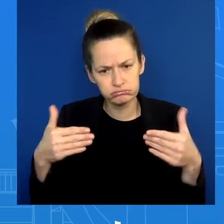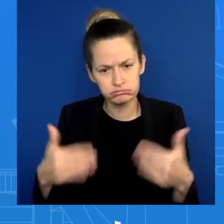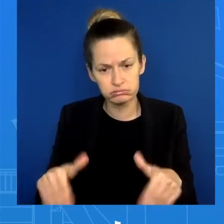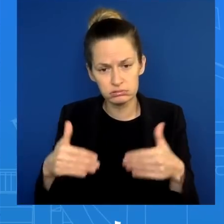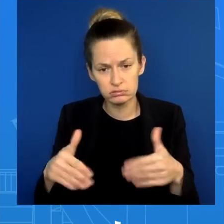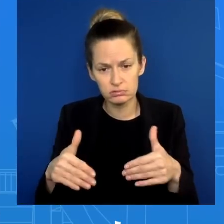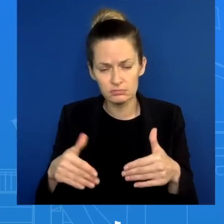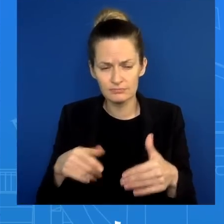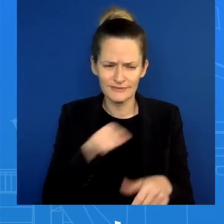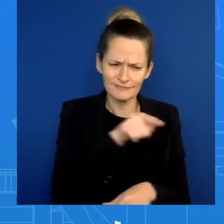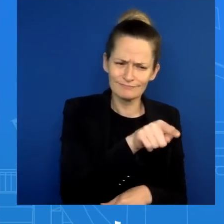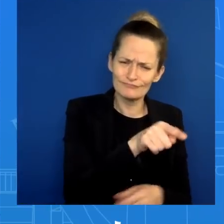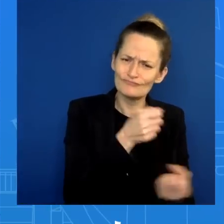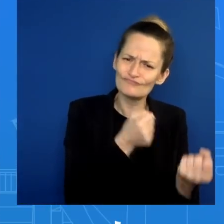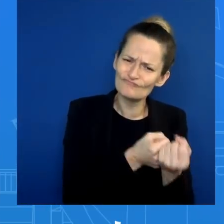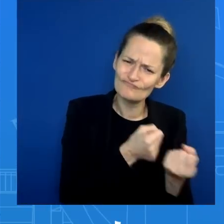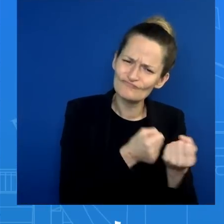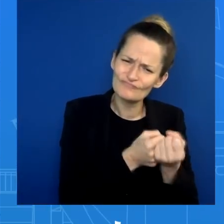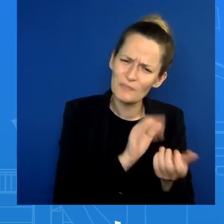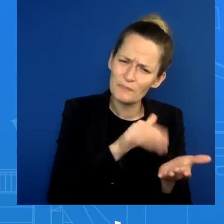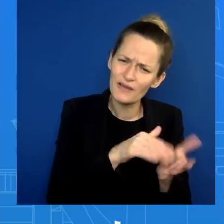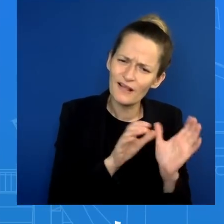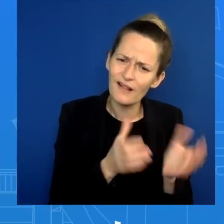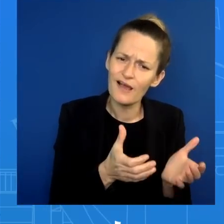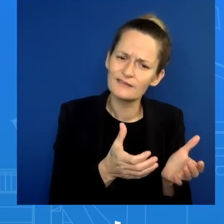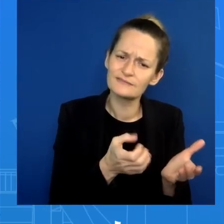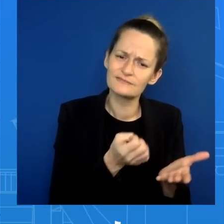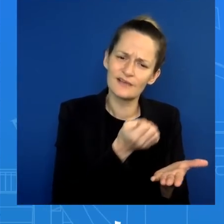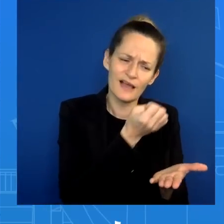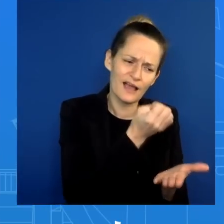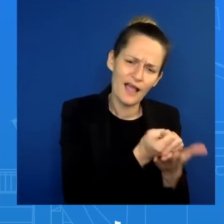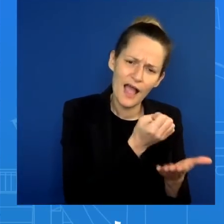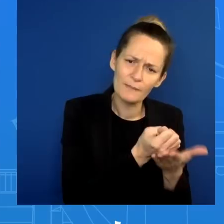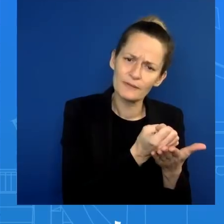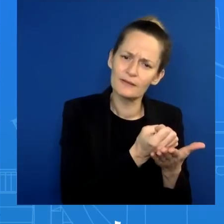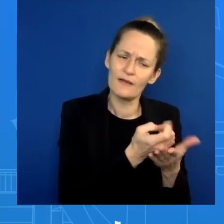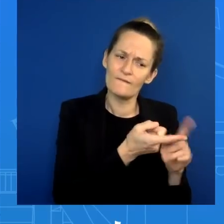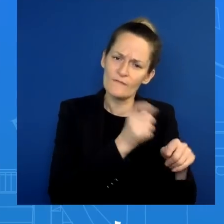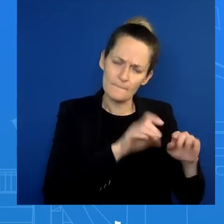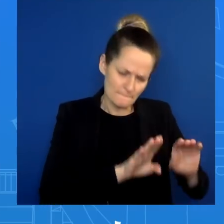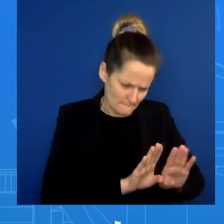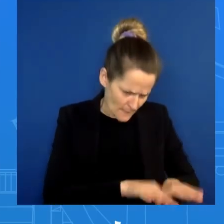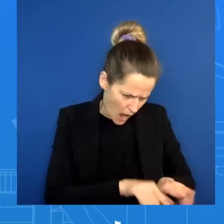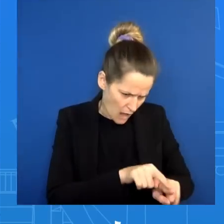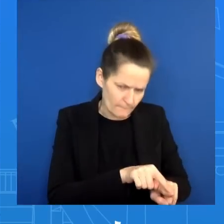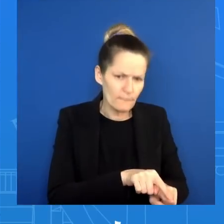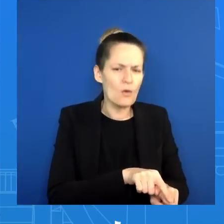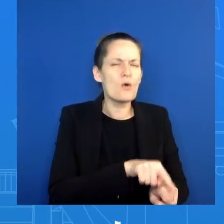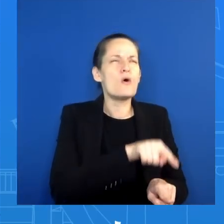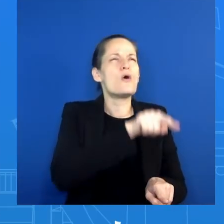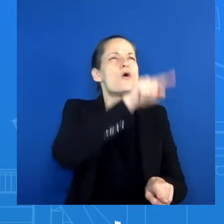middle out, that is incredibly important for the president. That's why you've seen the the work that he's done, the American rescue plan,